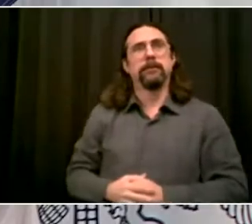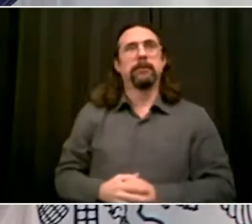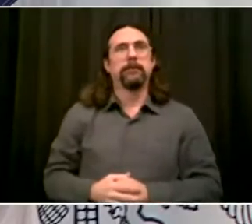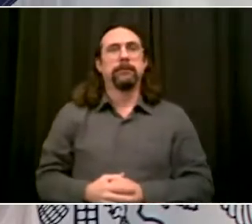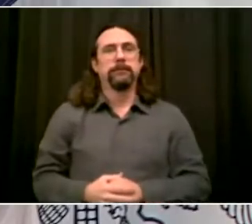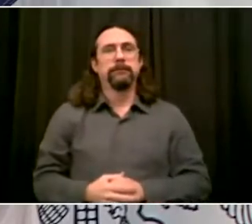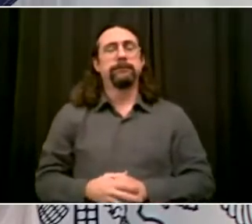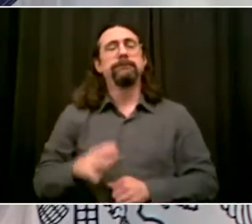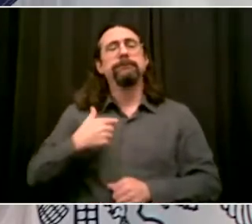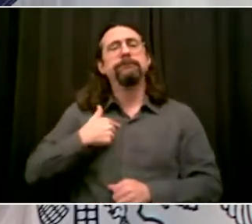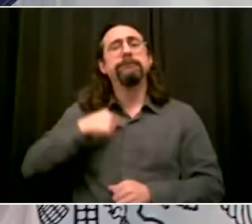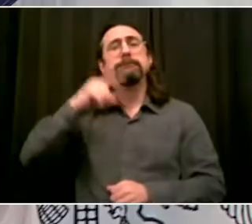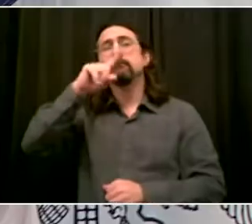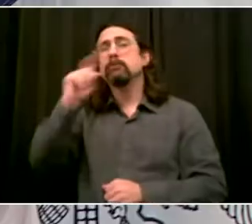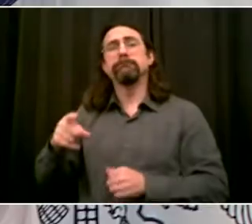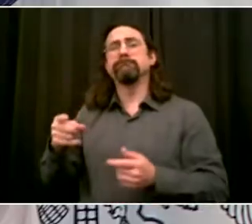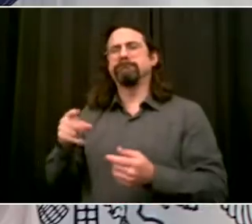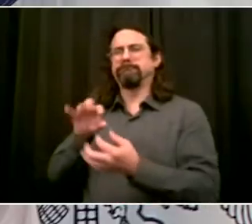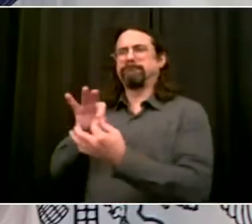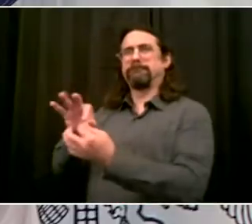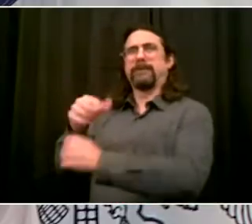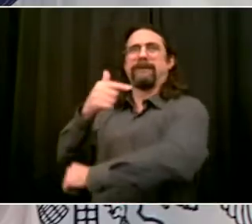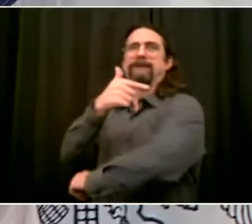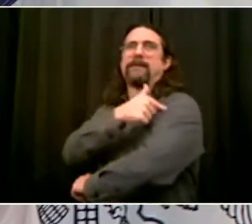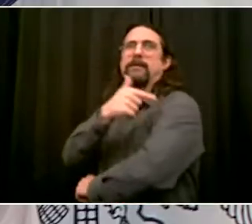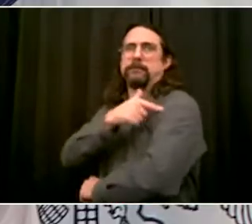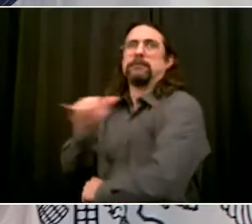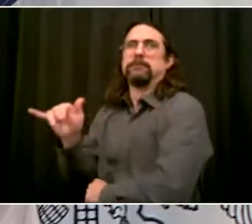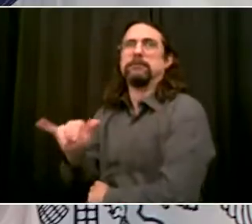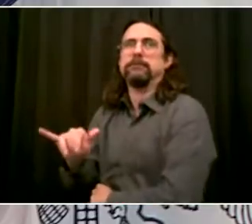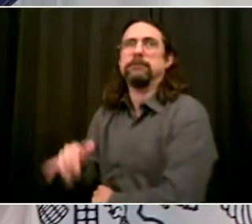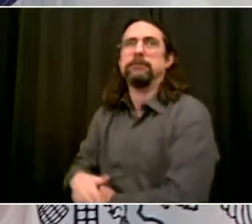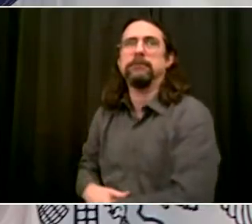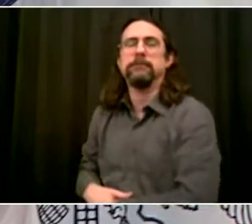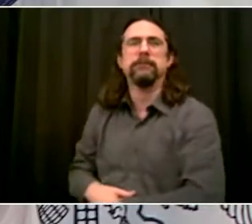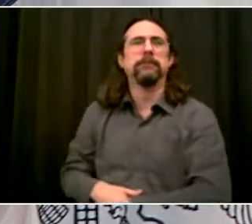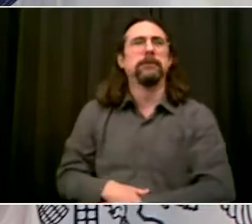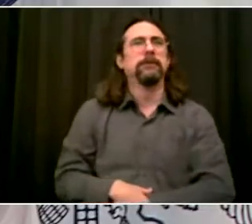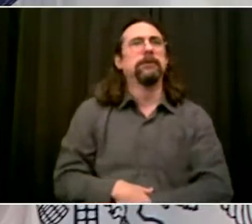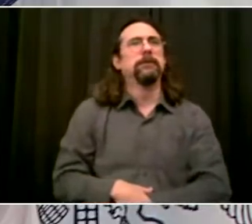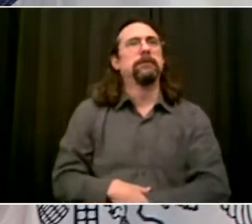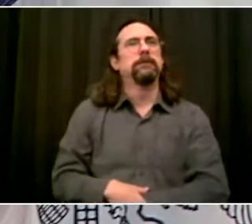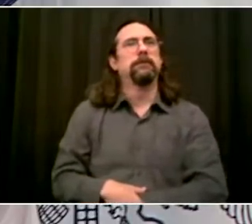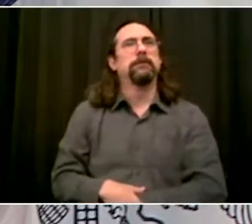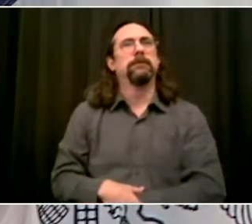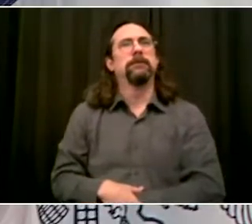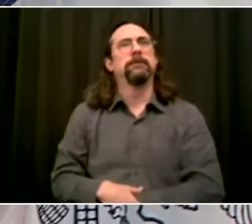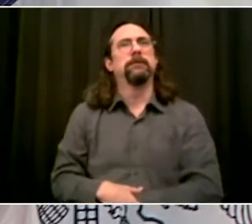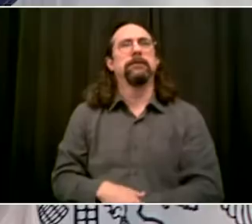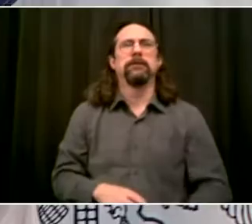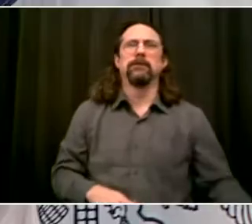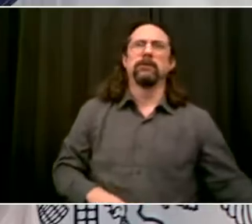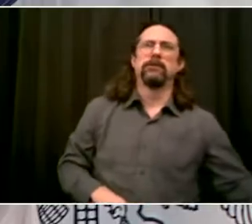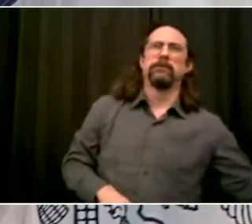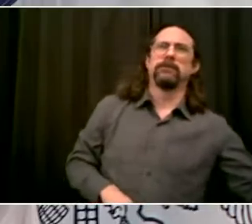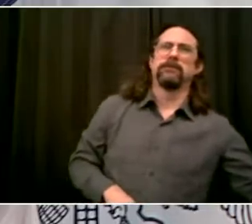BECAUSE THEY'VE SAID W WE ANTICIPATE HHIAVNGNG A A CERTAIN